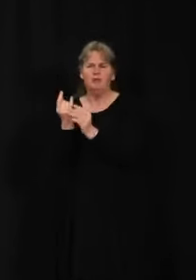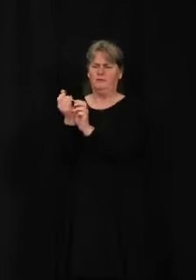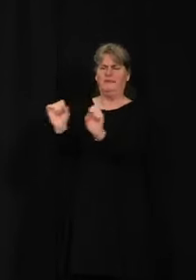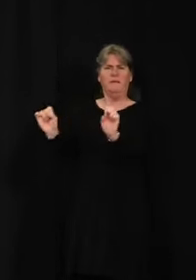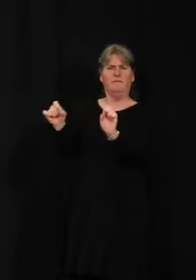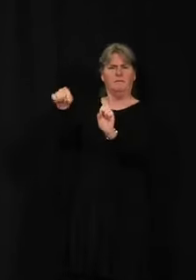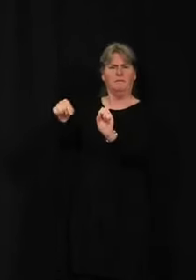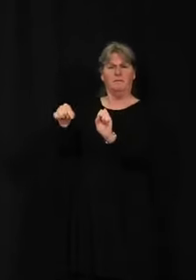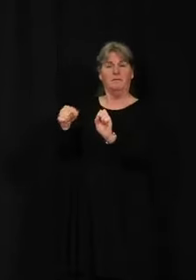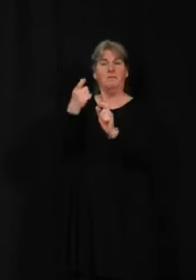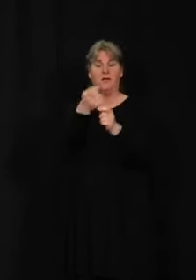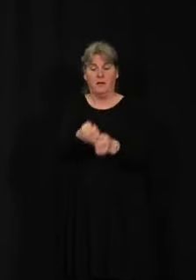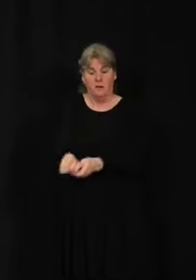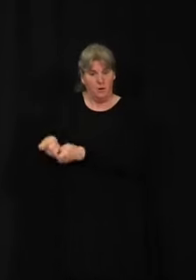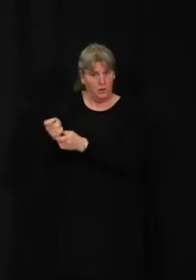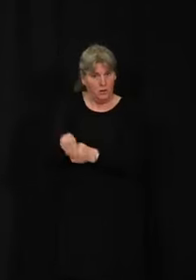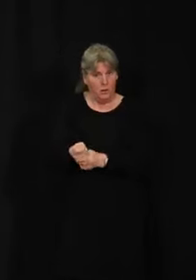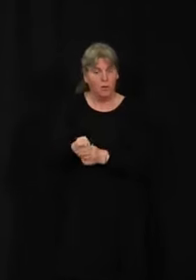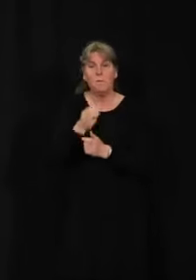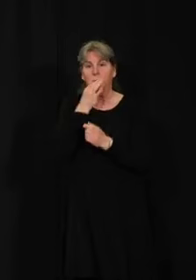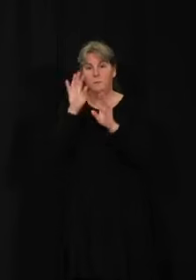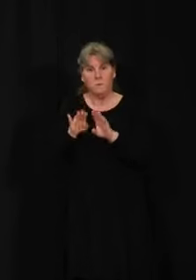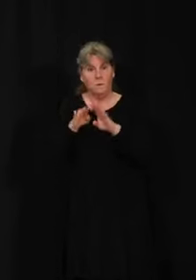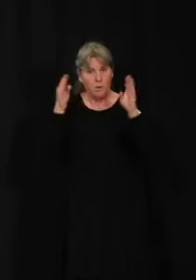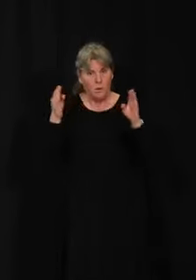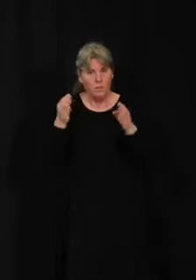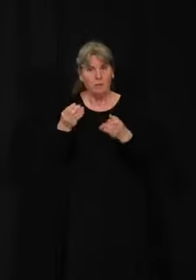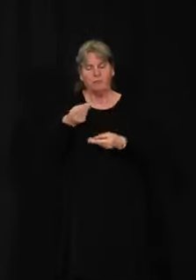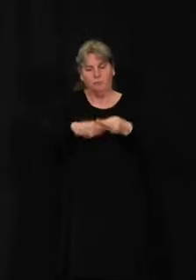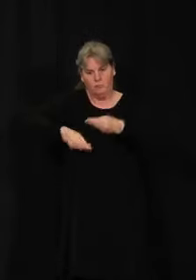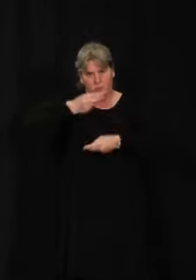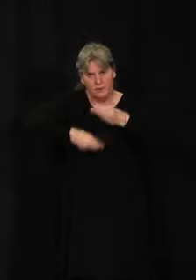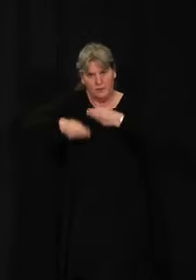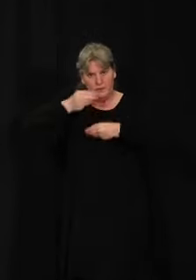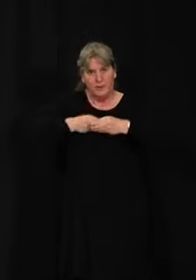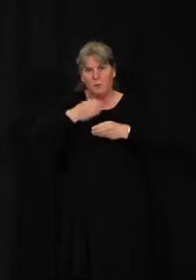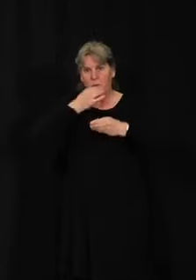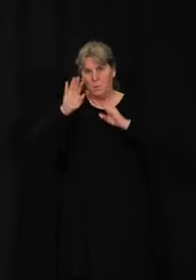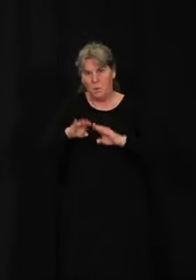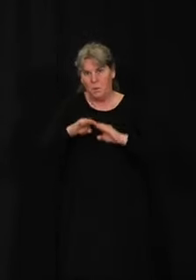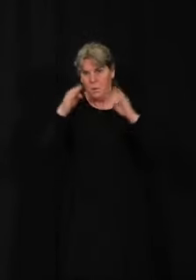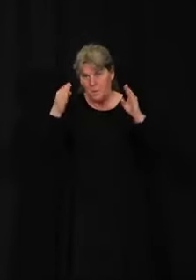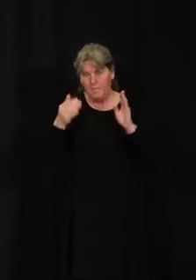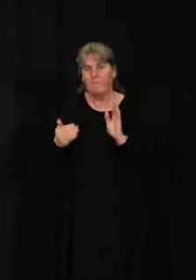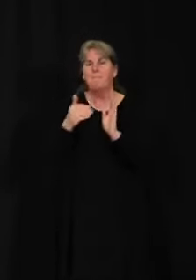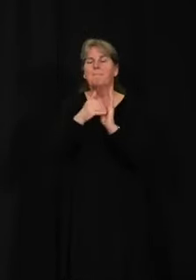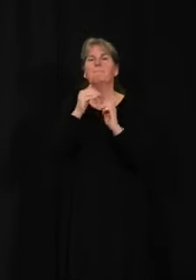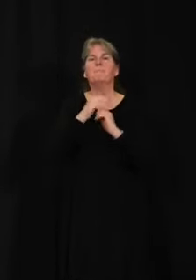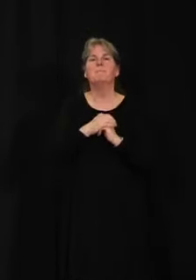Local golf courses are starting to open. Recycling facilities are coming back online.